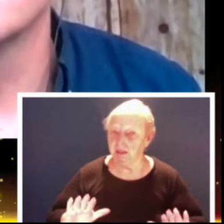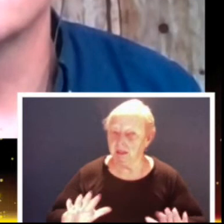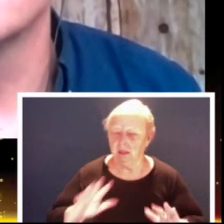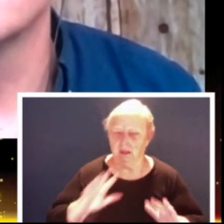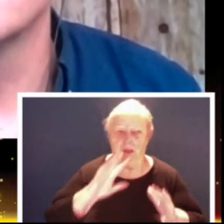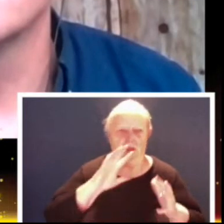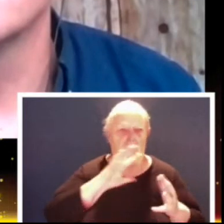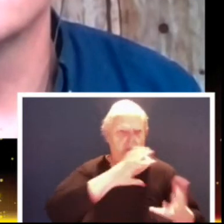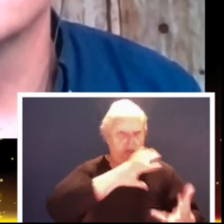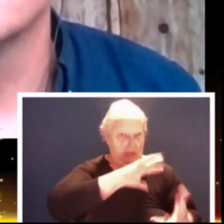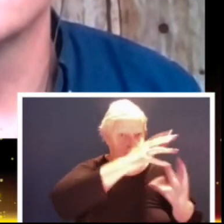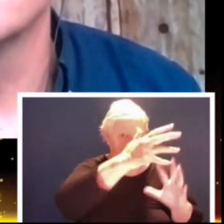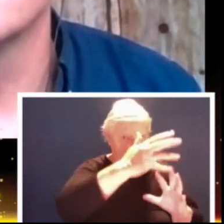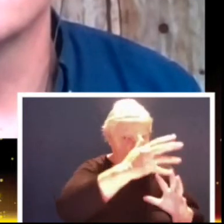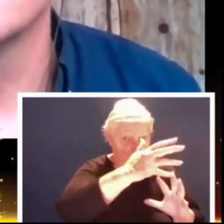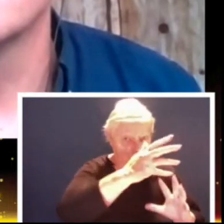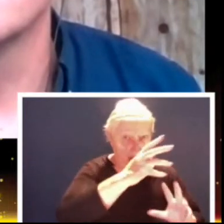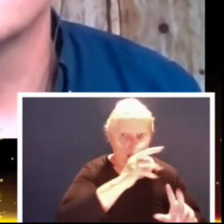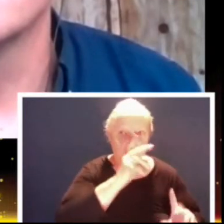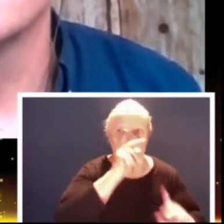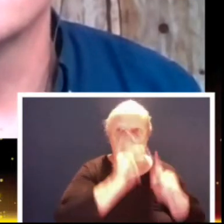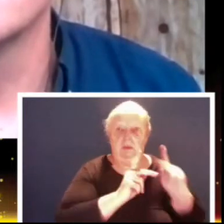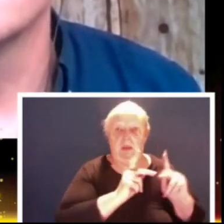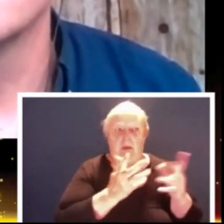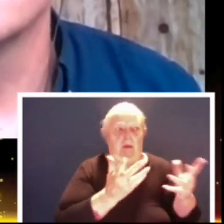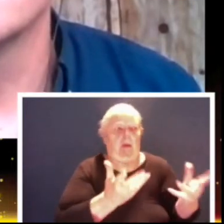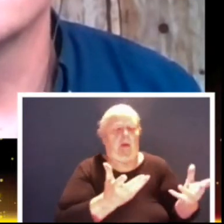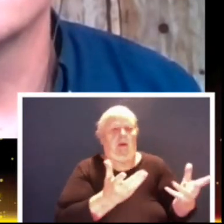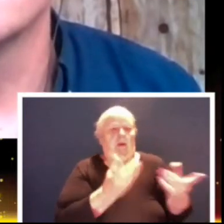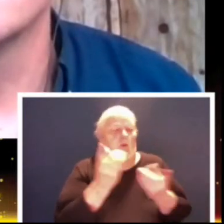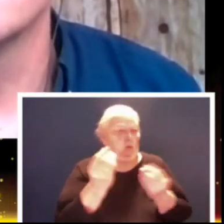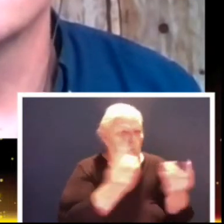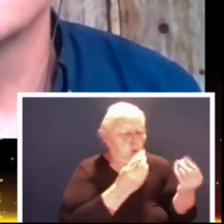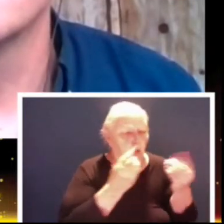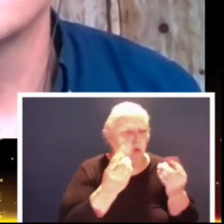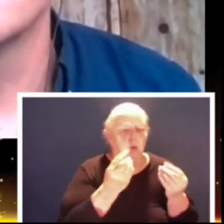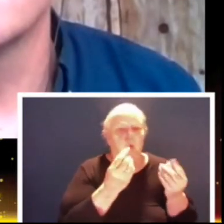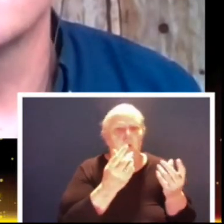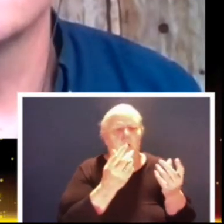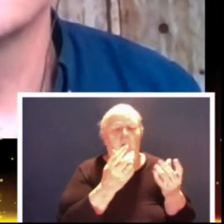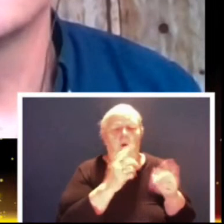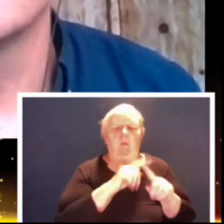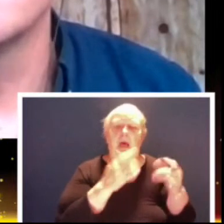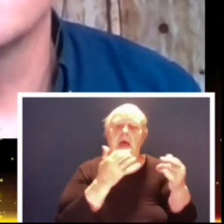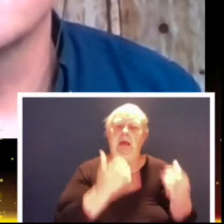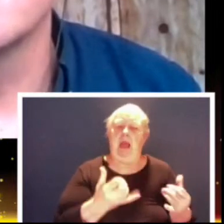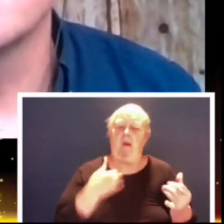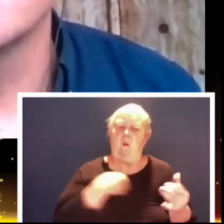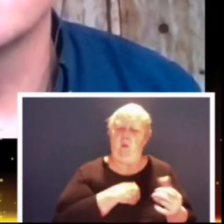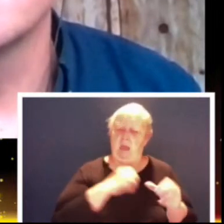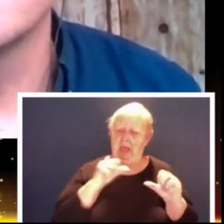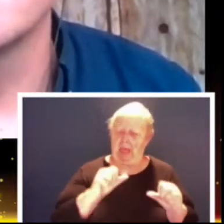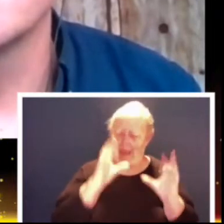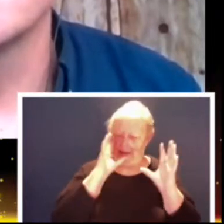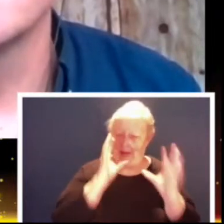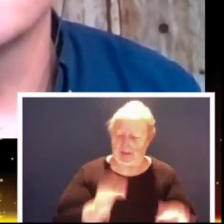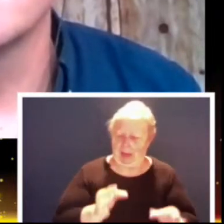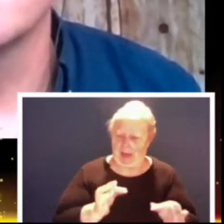they already had decision overwhelm but now the decisions are hey, should I go to this gathering outside or not?